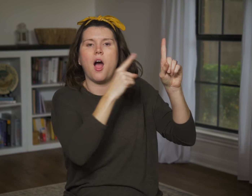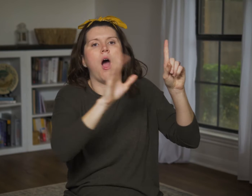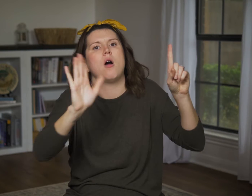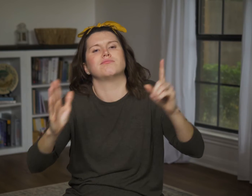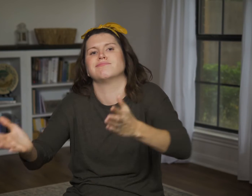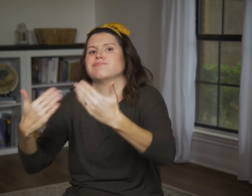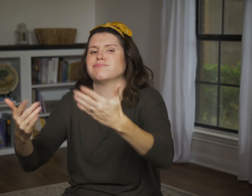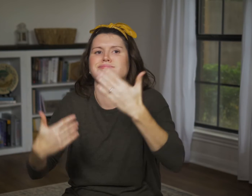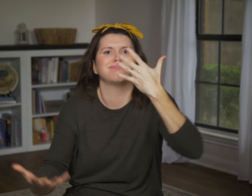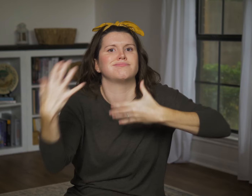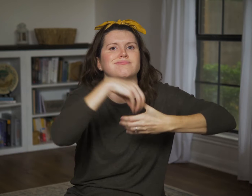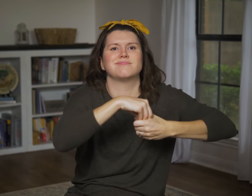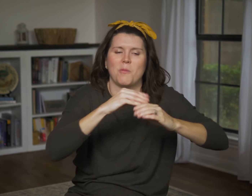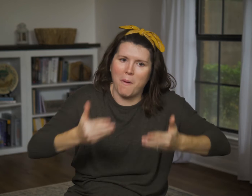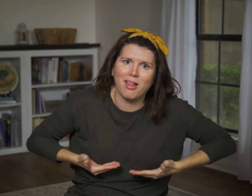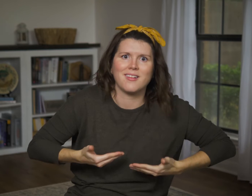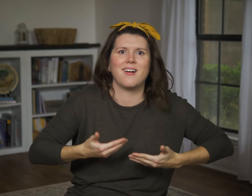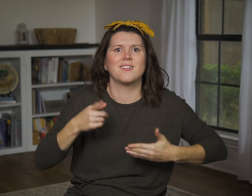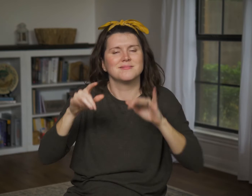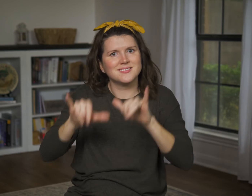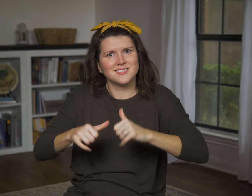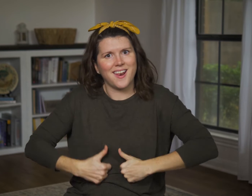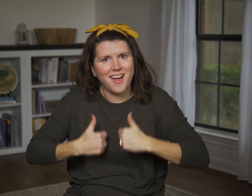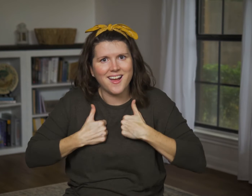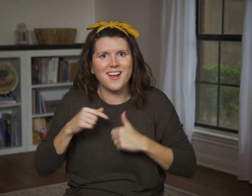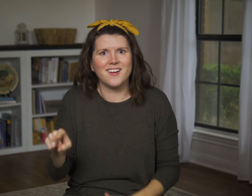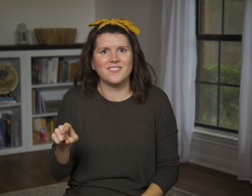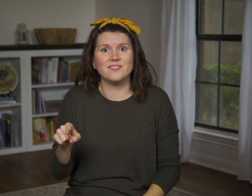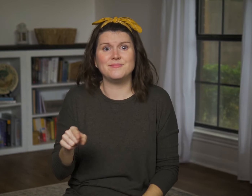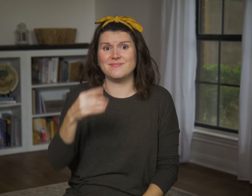they’re kept alive and welcomed among the Israelites.